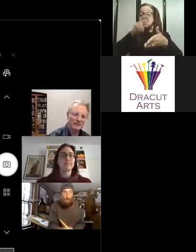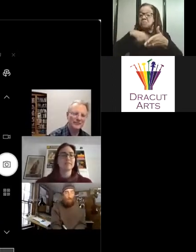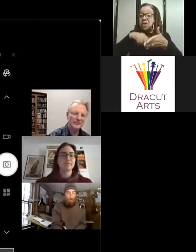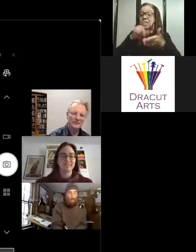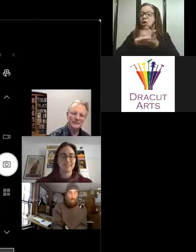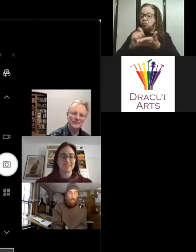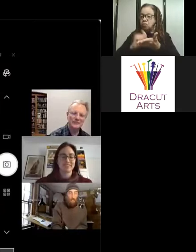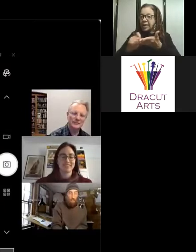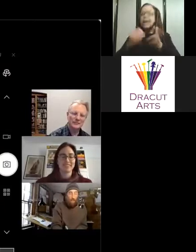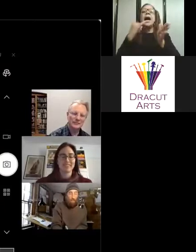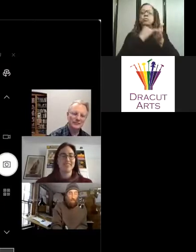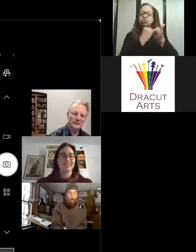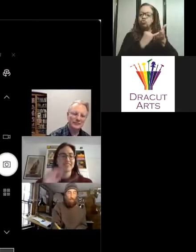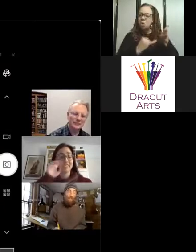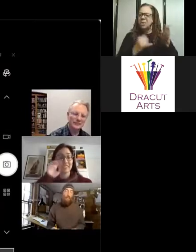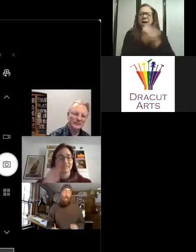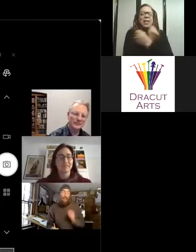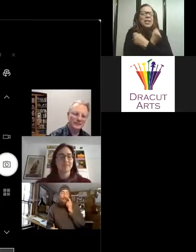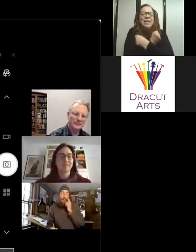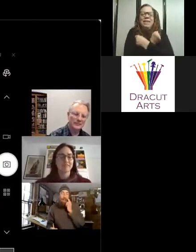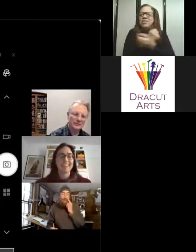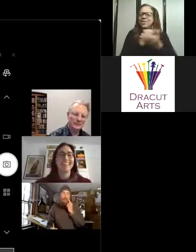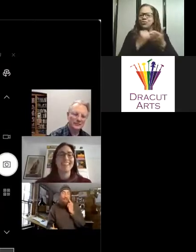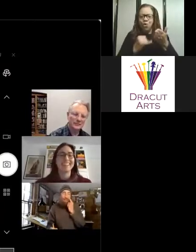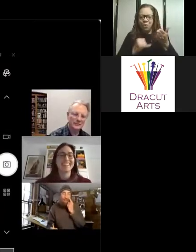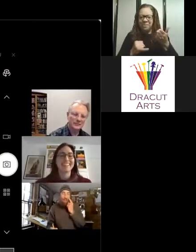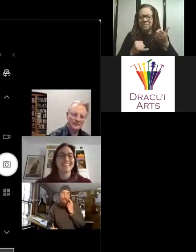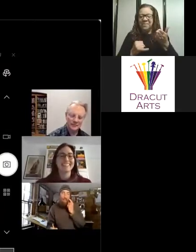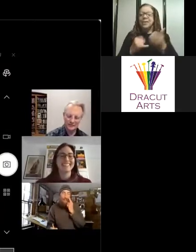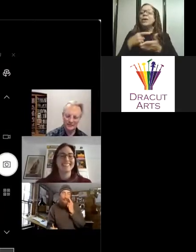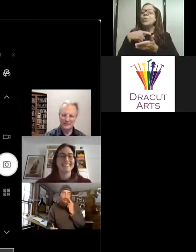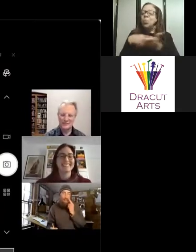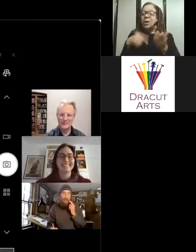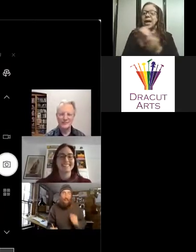and I really just love that! Right. And what I love, I think, now looking